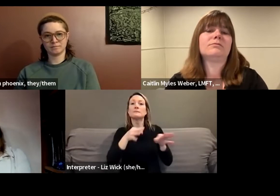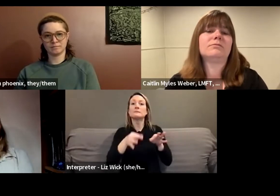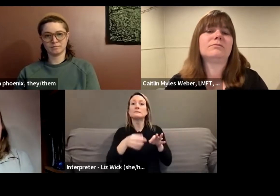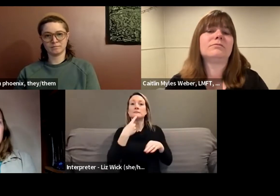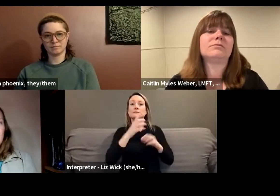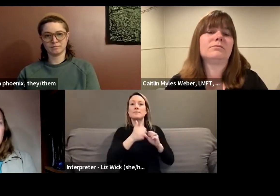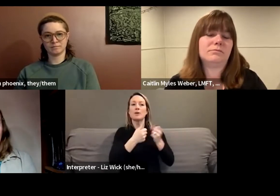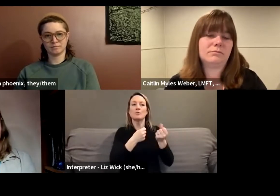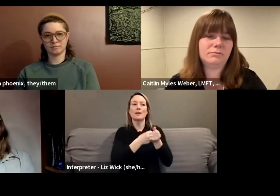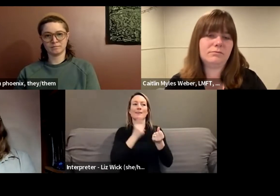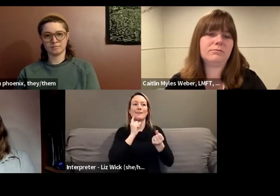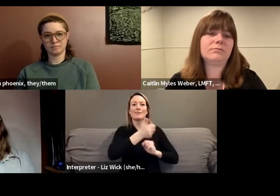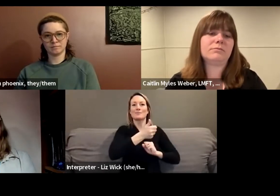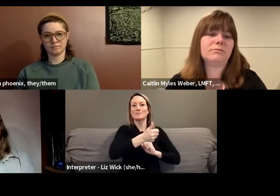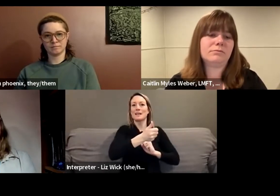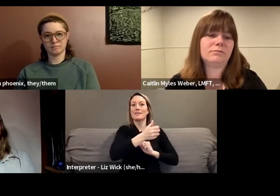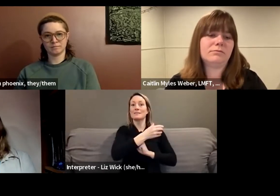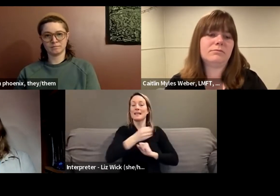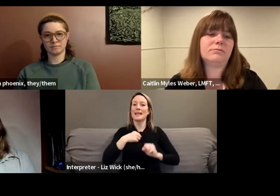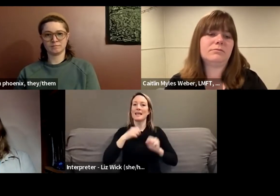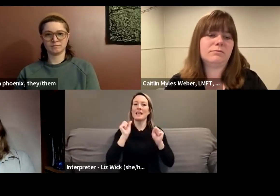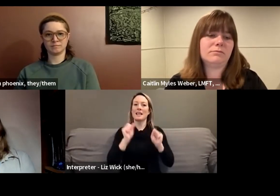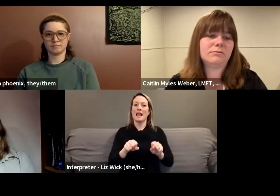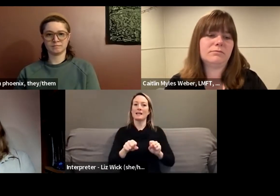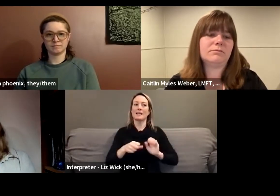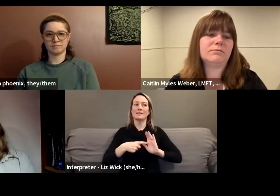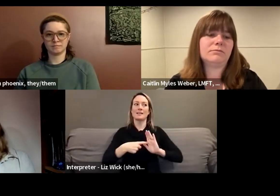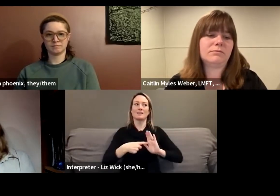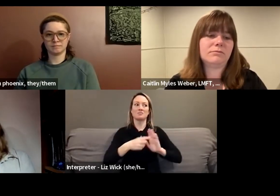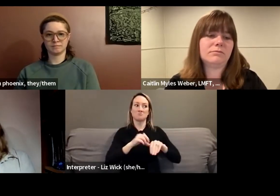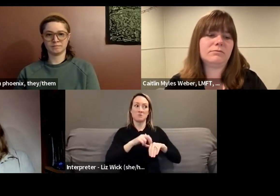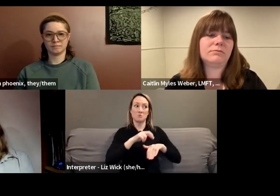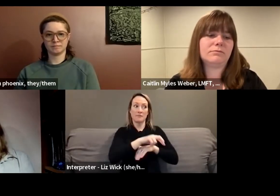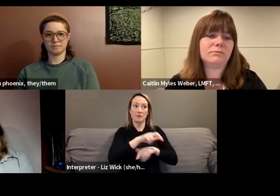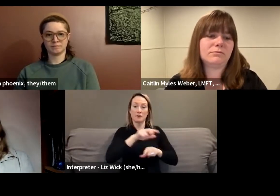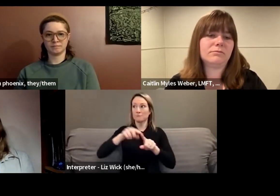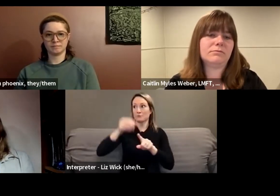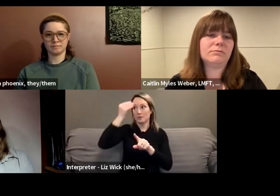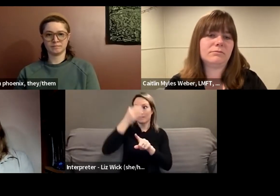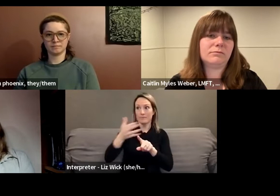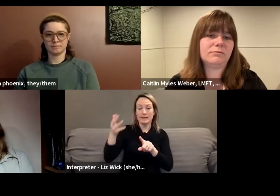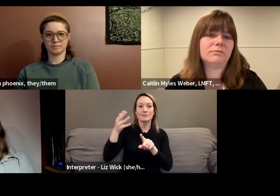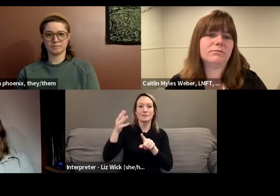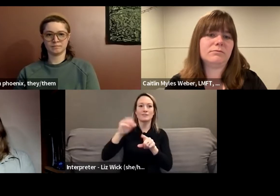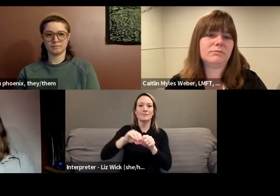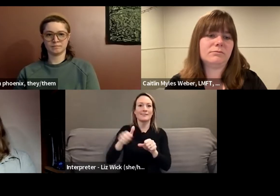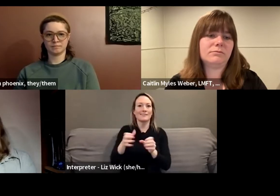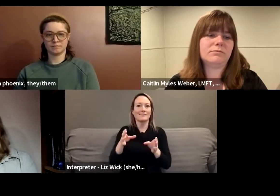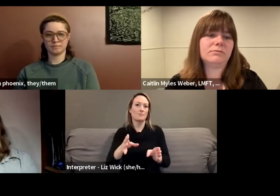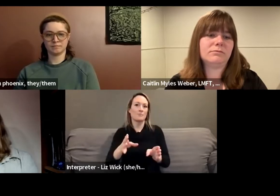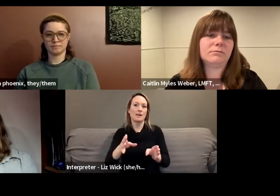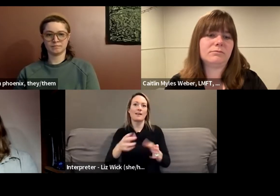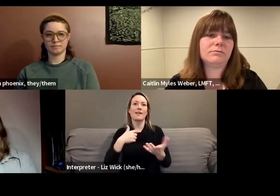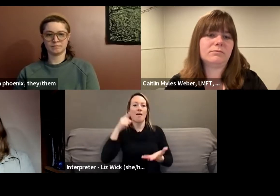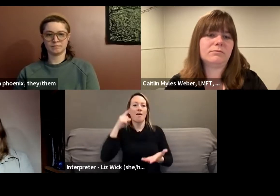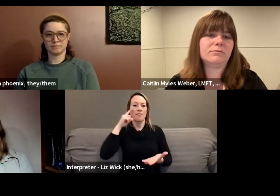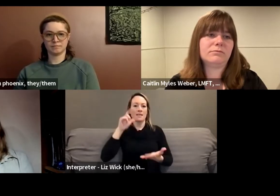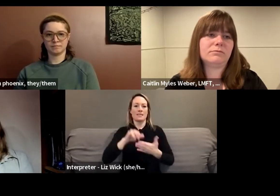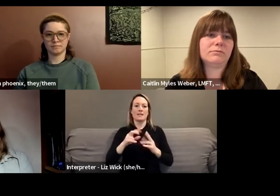I can jump platforms and help 'em in another avenue as well. I find that to be very helpful and affirming,